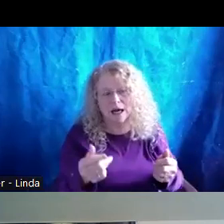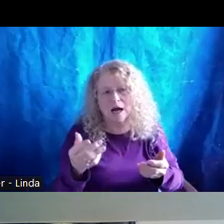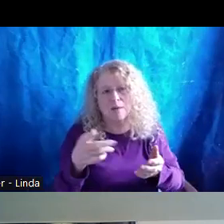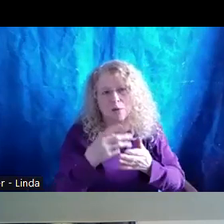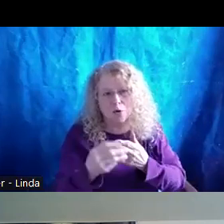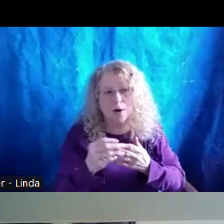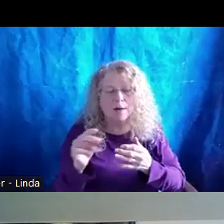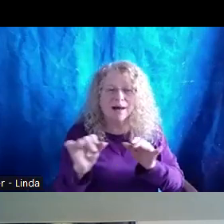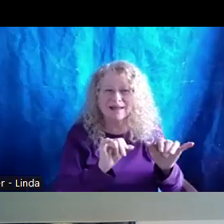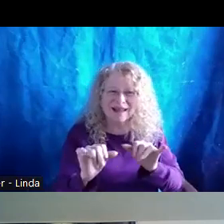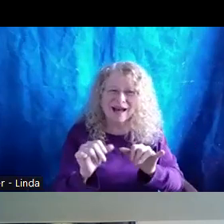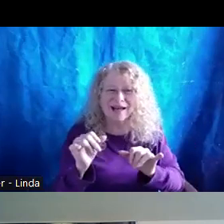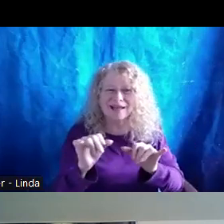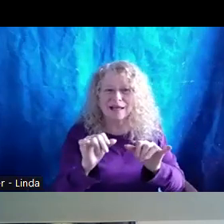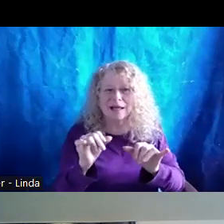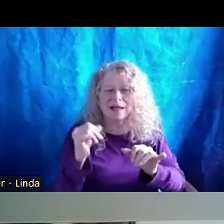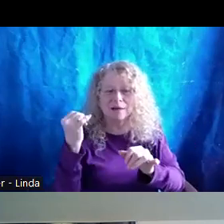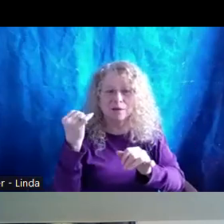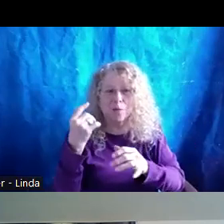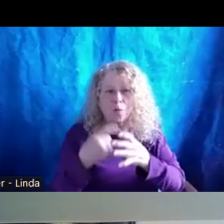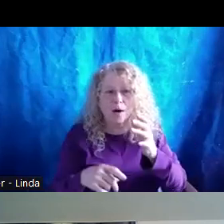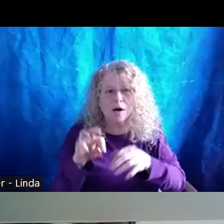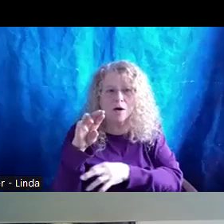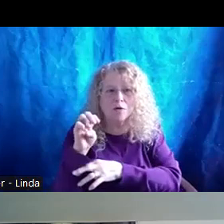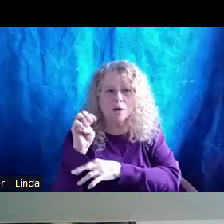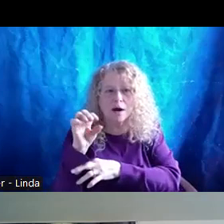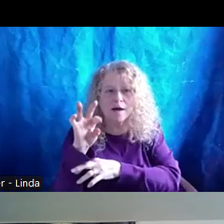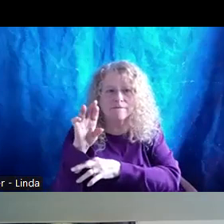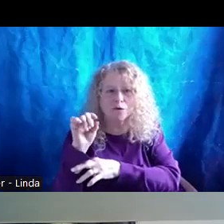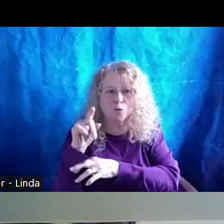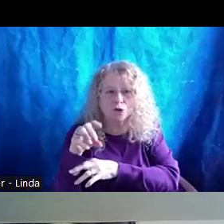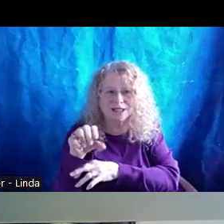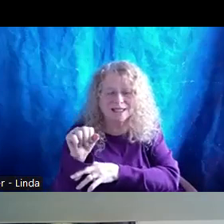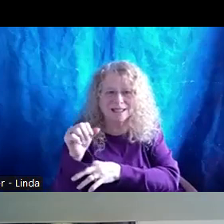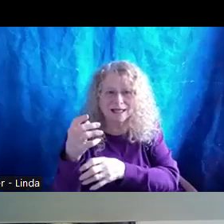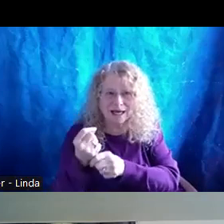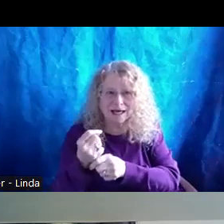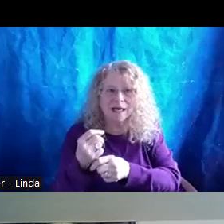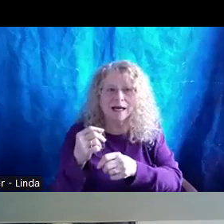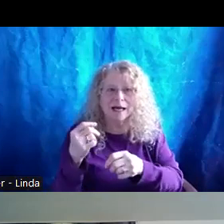SO IN CASE YOU'RE UNFAMILIAR, TYPICALLY REFUGEES RECEIVE REFUGEE STATUS PRIOR TO COMING TO